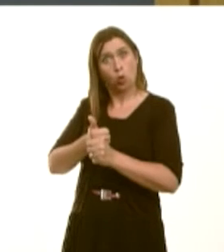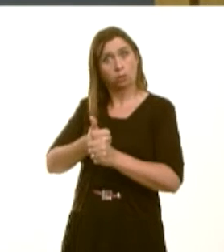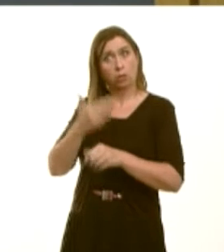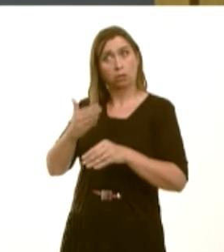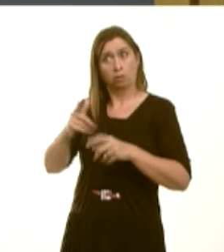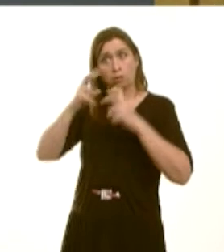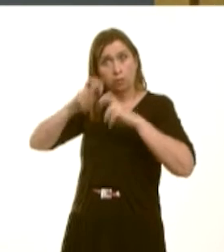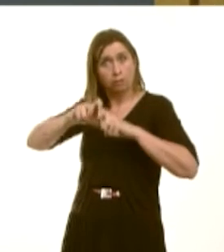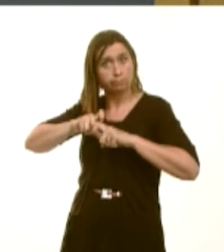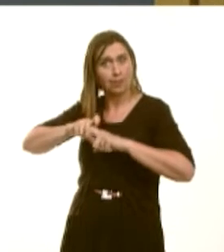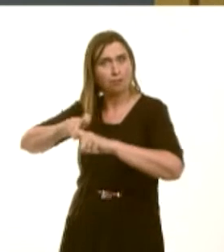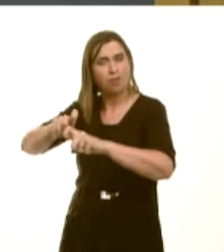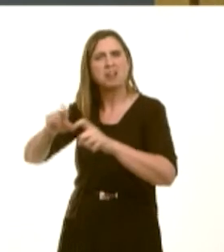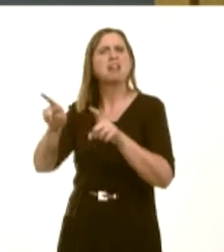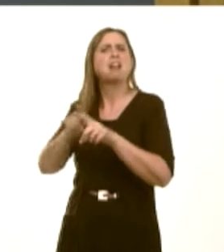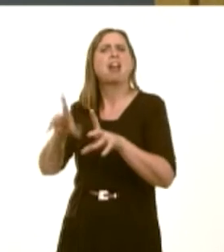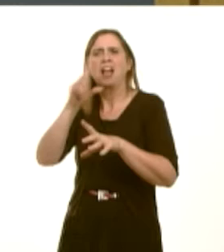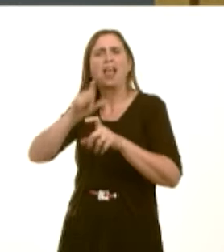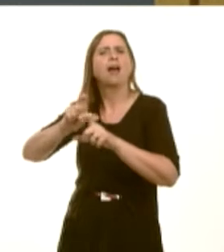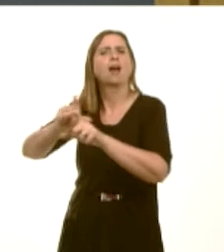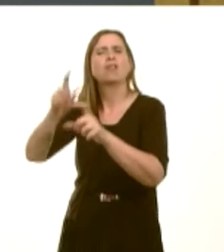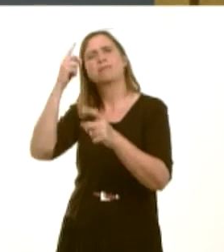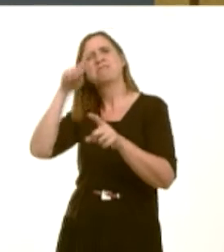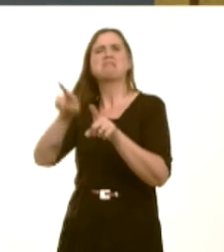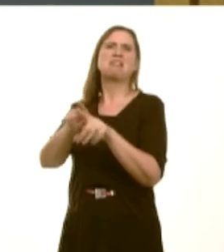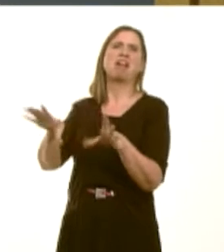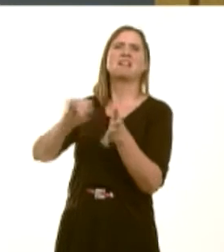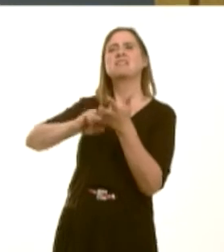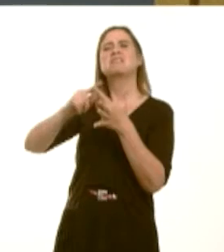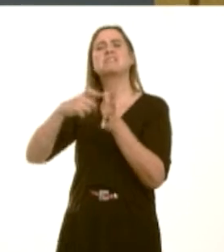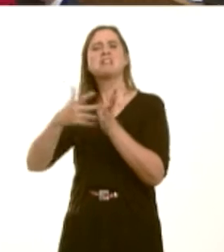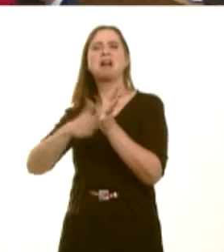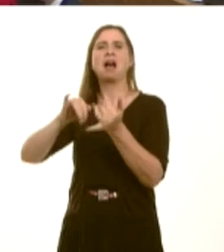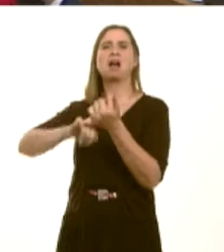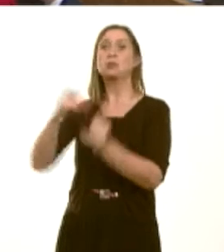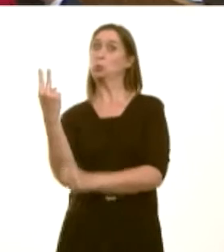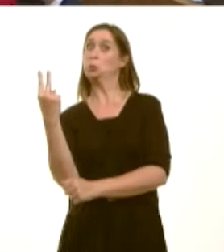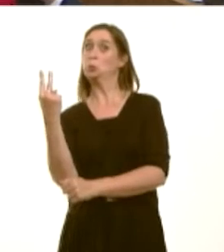that SEACAMS 2, if you like, can continue with its current work and, of course, seek new opportunities?